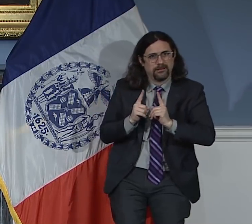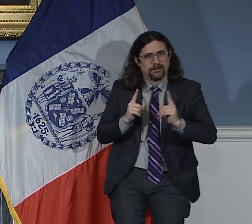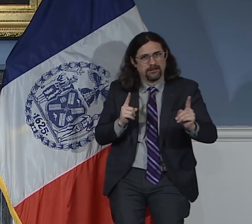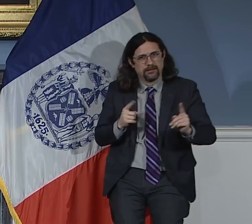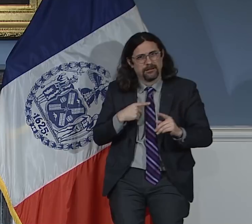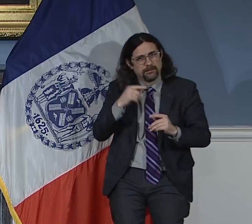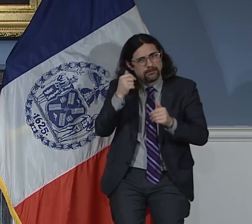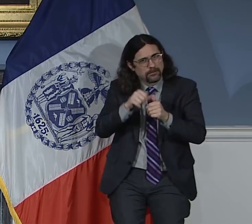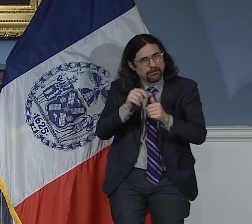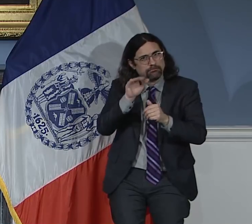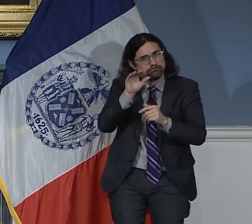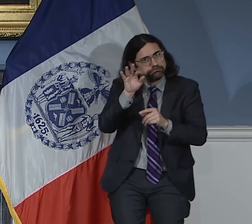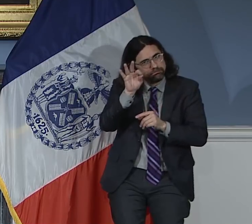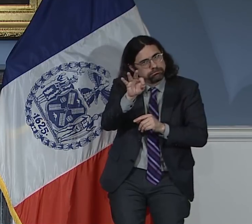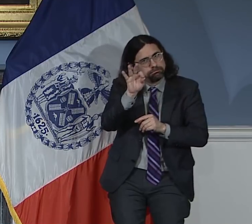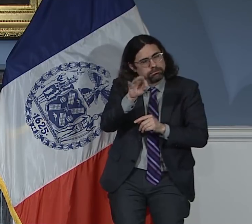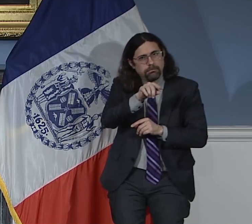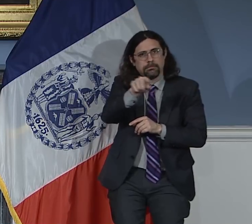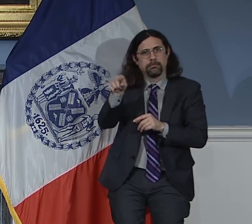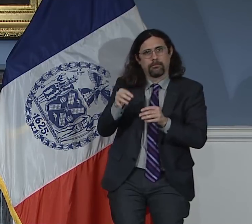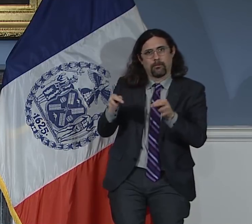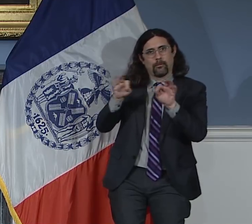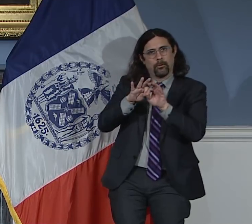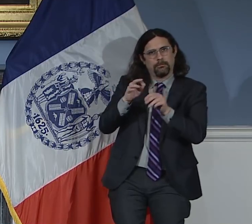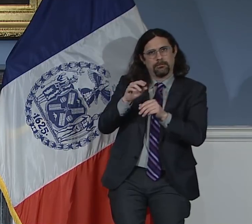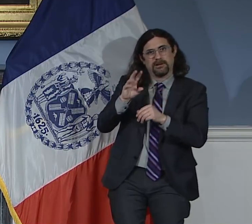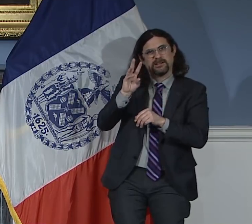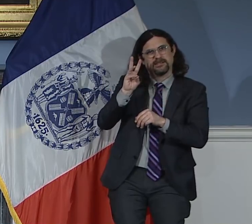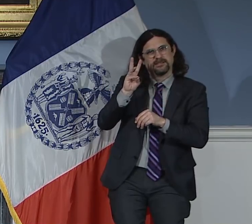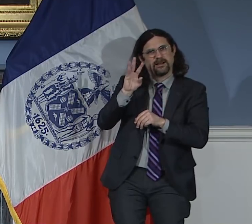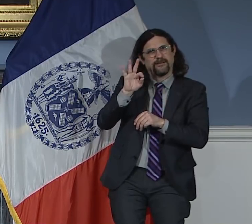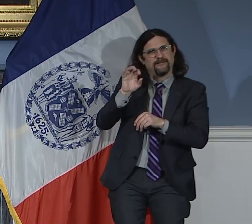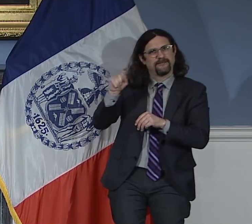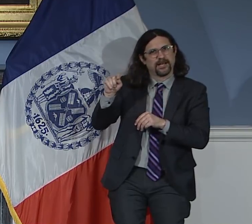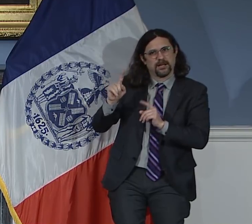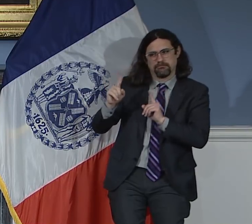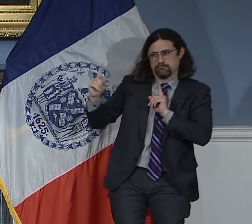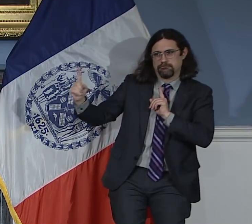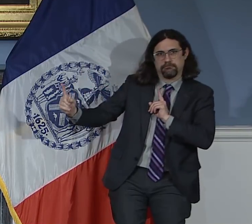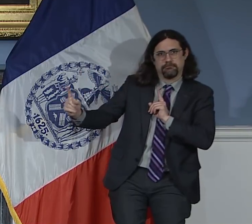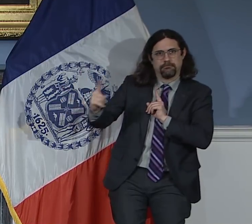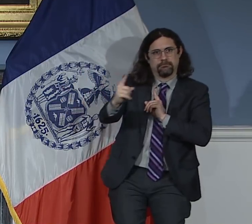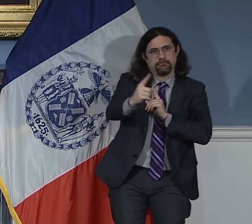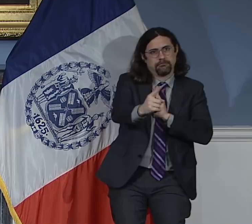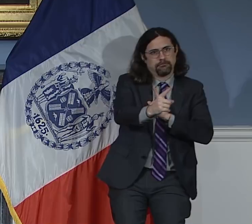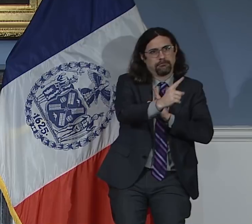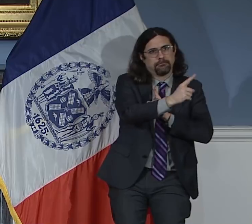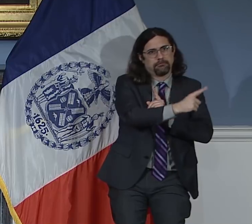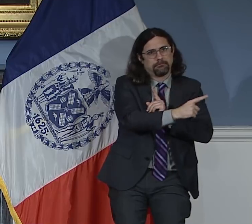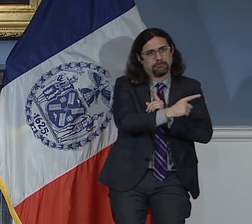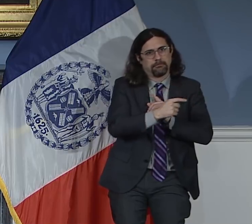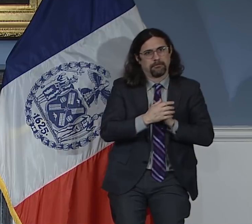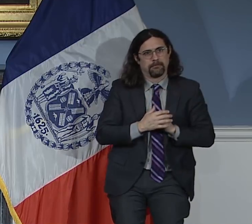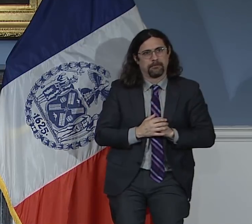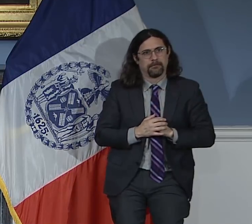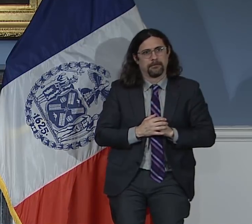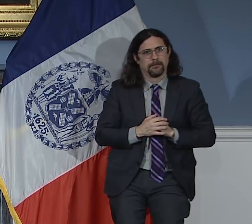CLOSE TO THAT AS HUNMALPY OSSIBLE. WORSHIPPING IN A IVLI NGRO OMWITH NUMEROUS PEOPLE